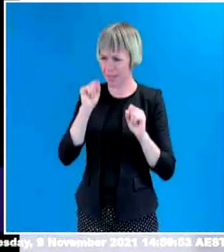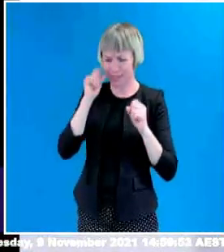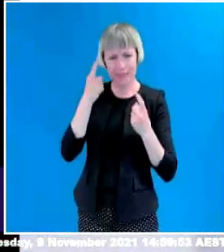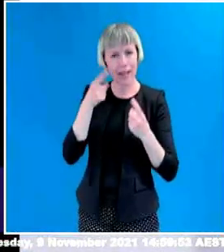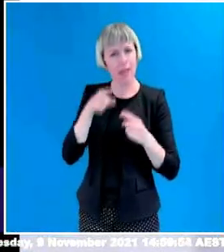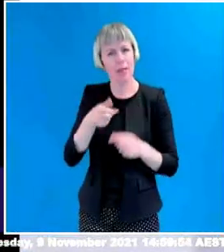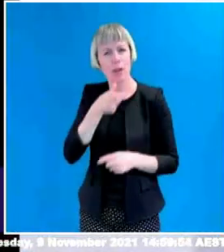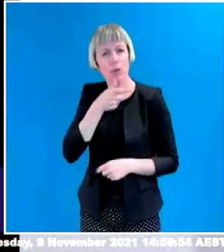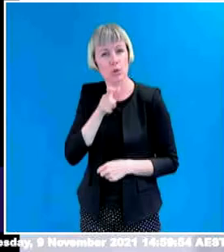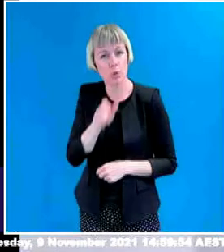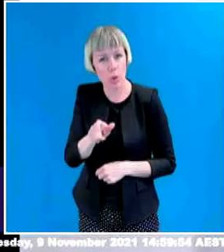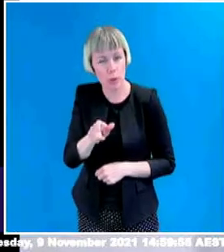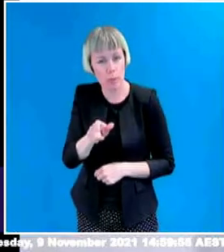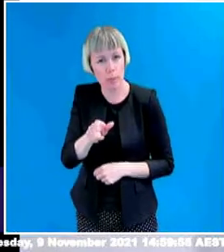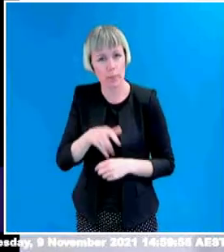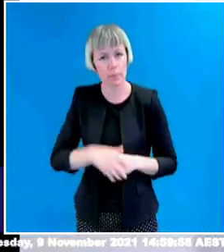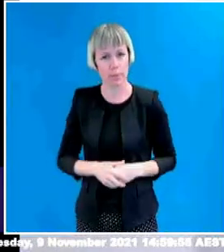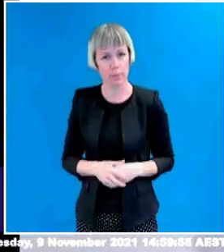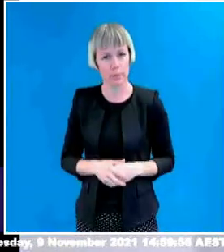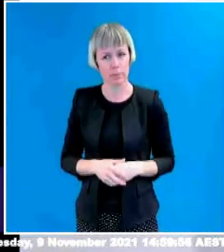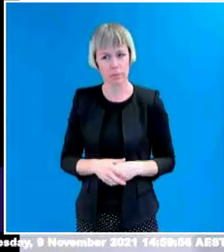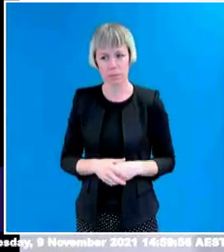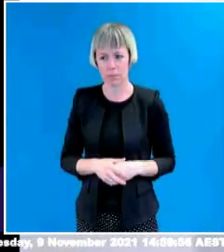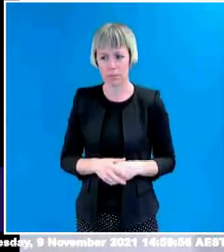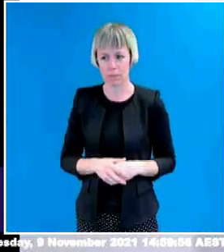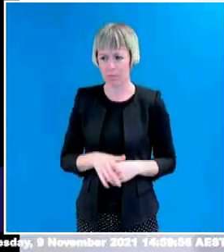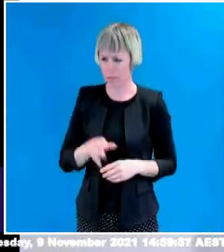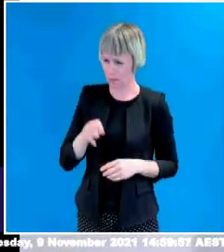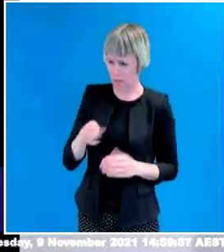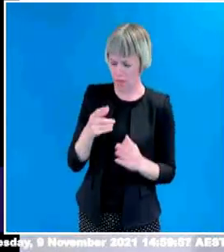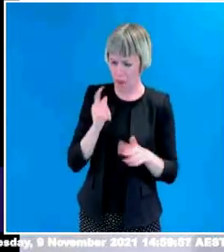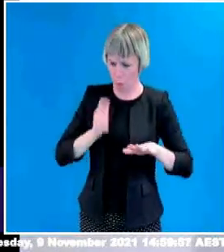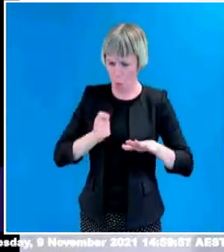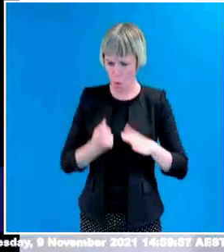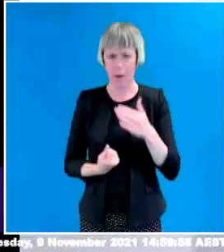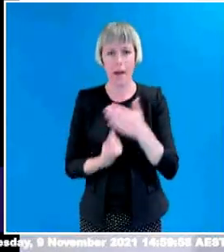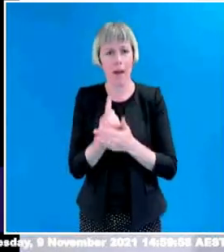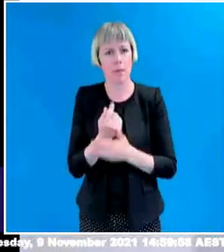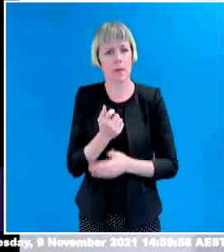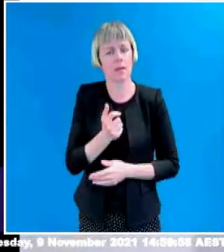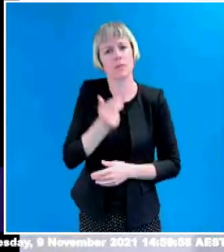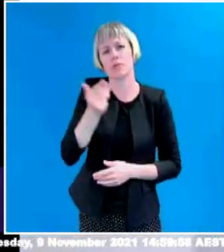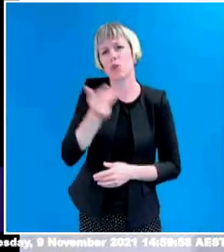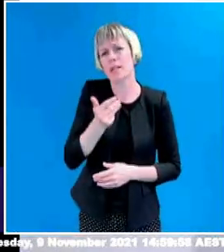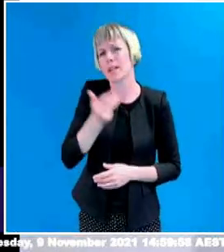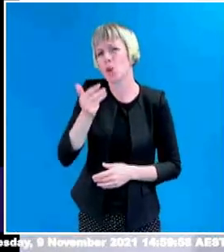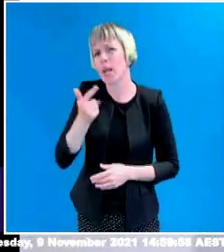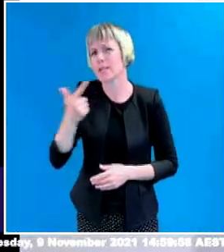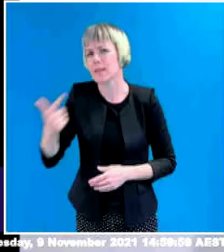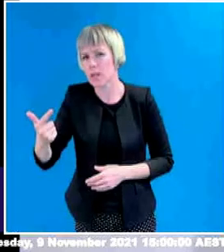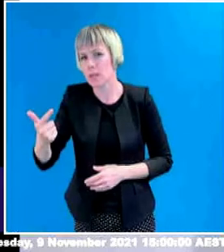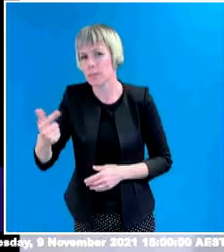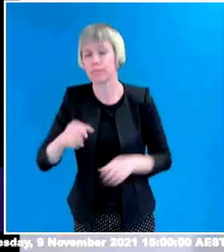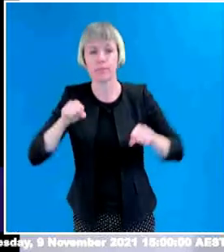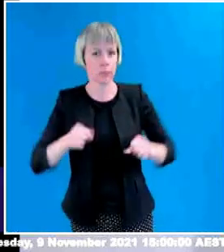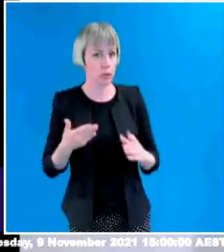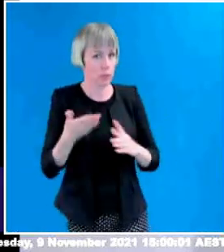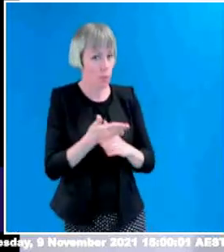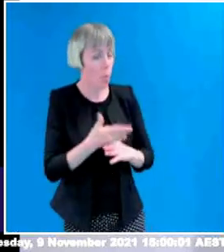Concerning Meat and Meat Products from 1997. Why don't we take a break and you can have a quarter of an hour to think